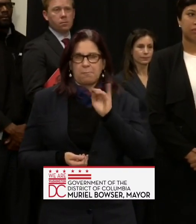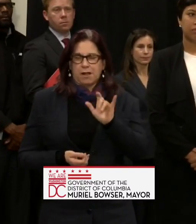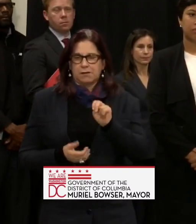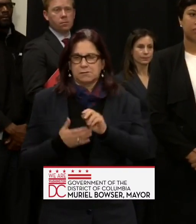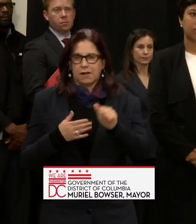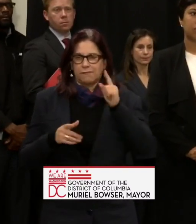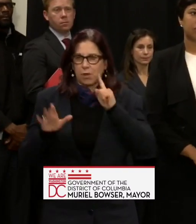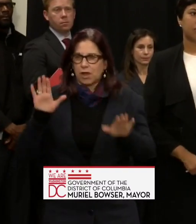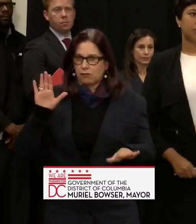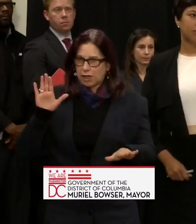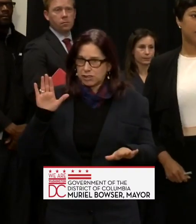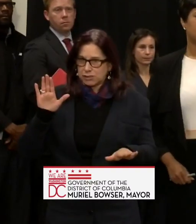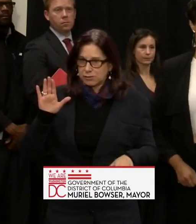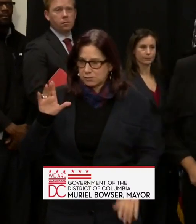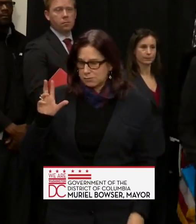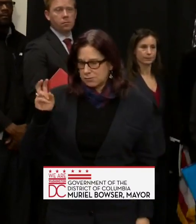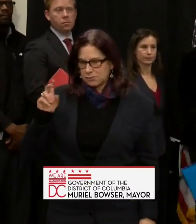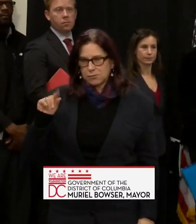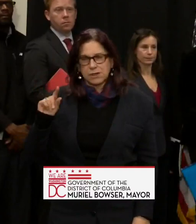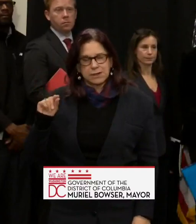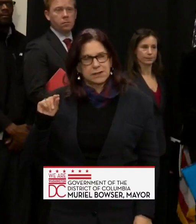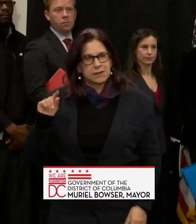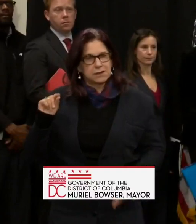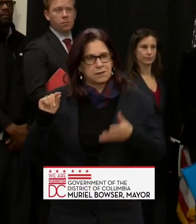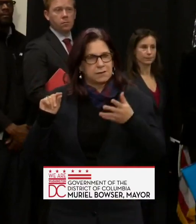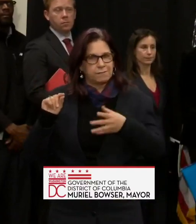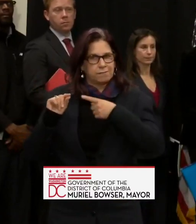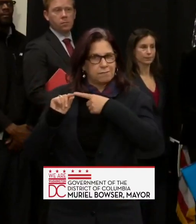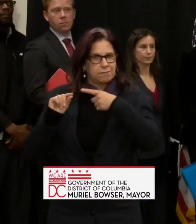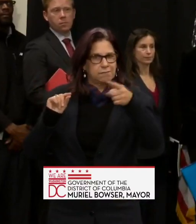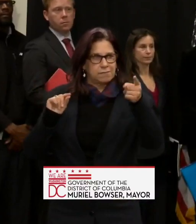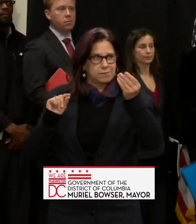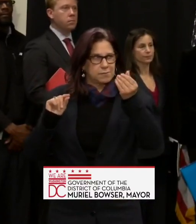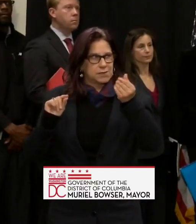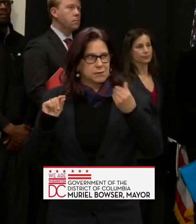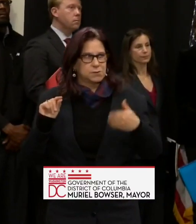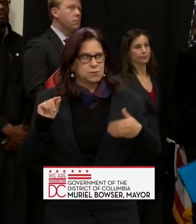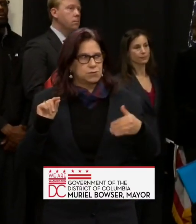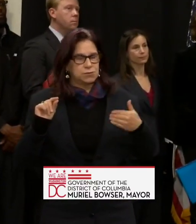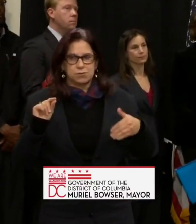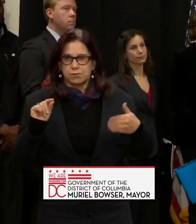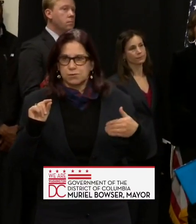PETER? >> MAYOR, THERE ARE SOME GROUPS